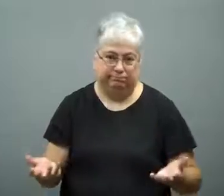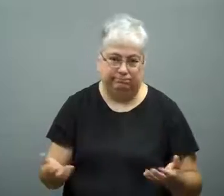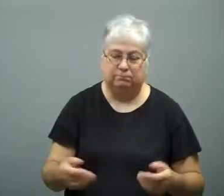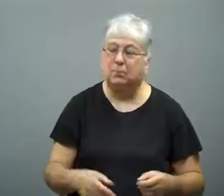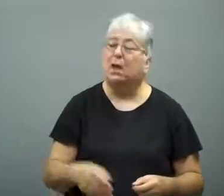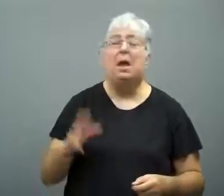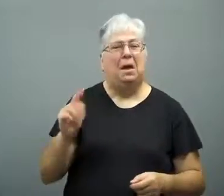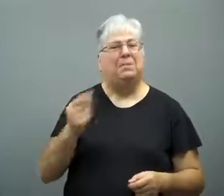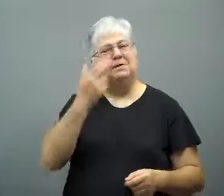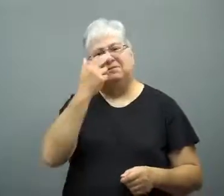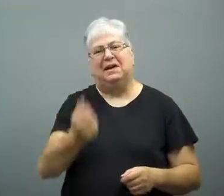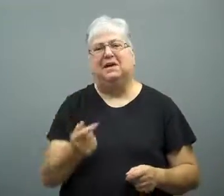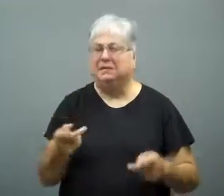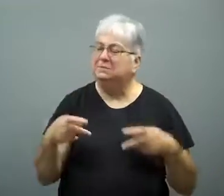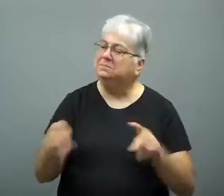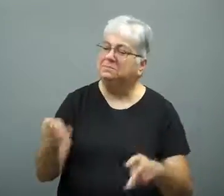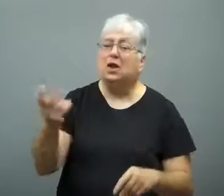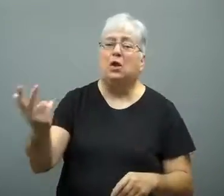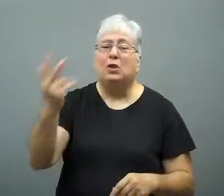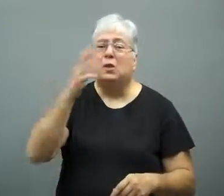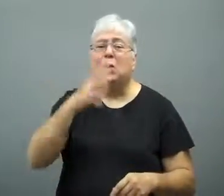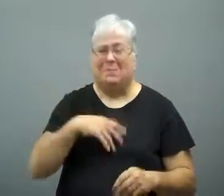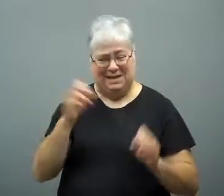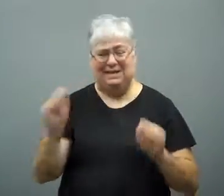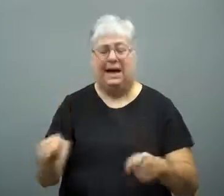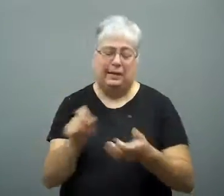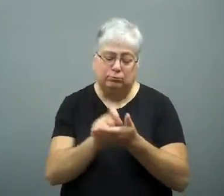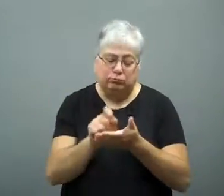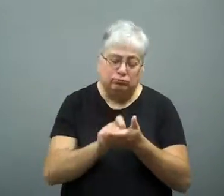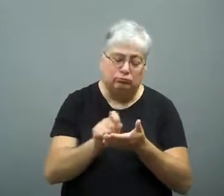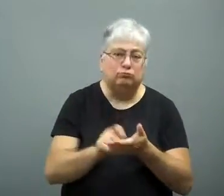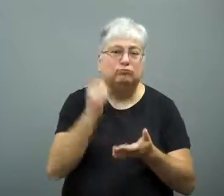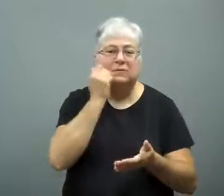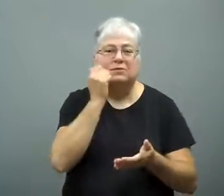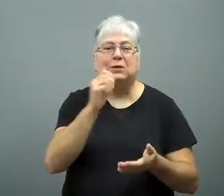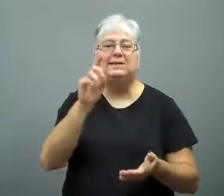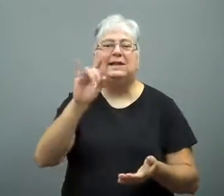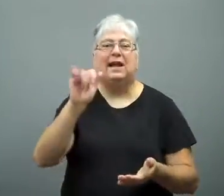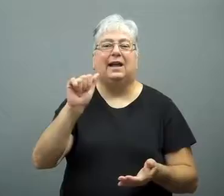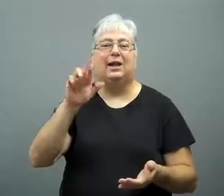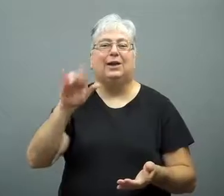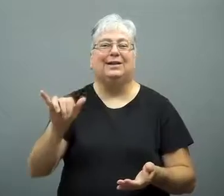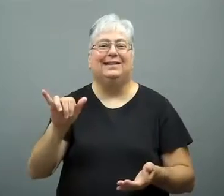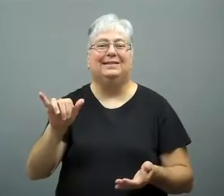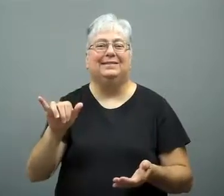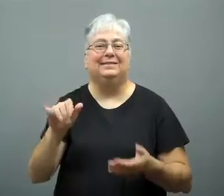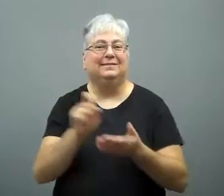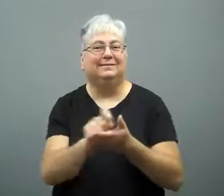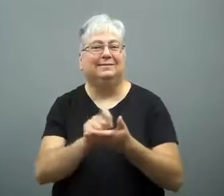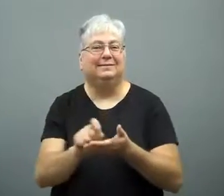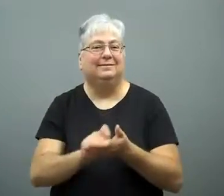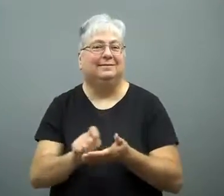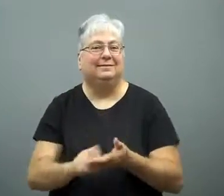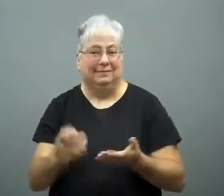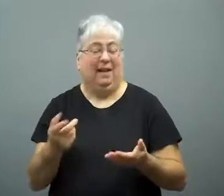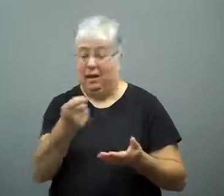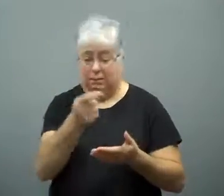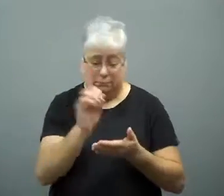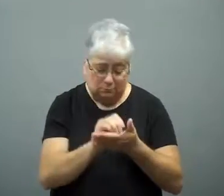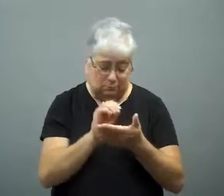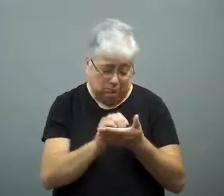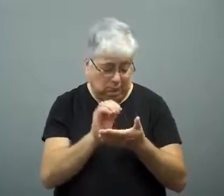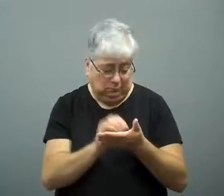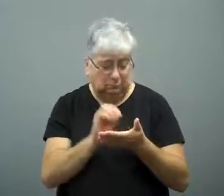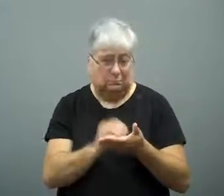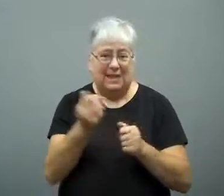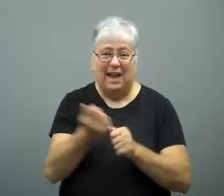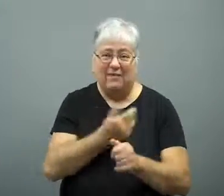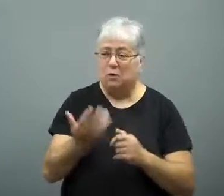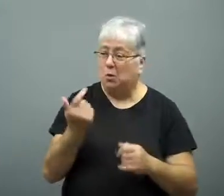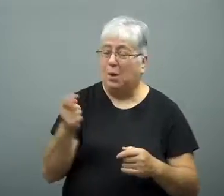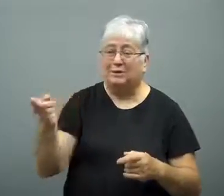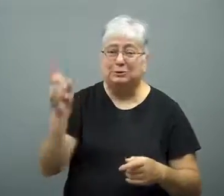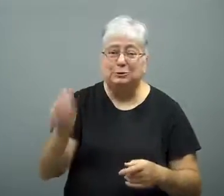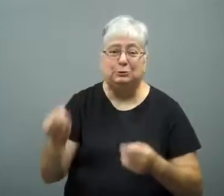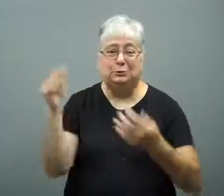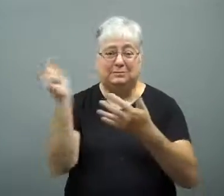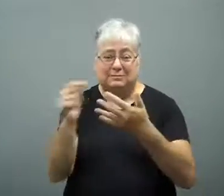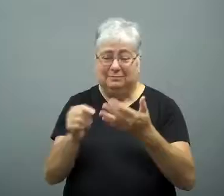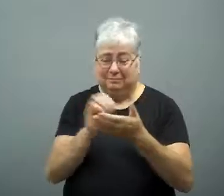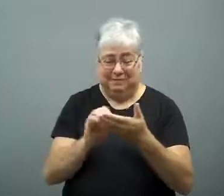Interestingly, he permitted the women to keep diaries.